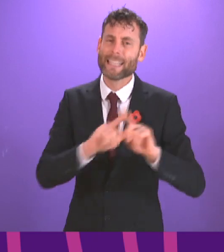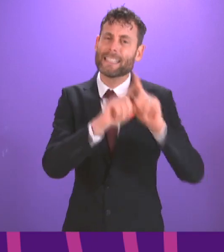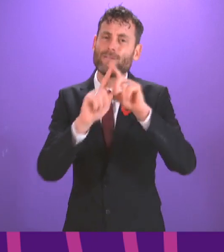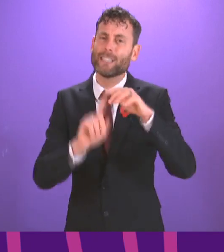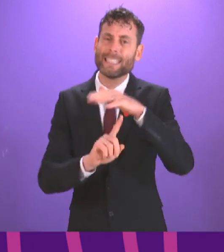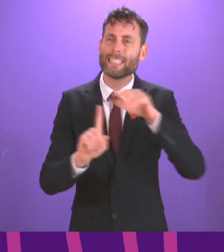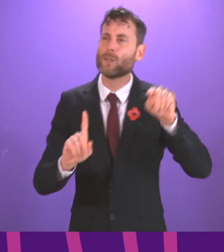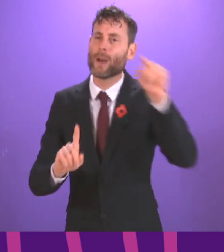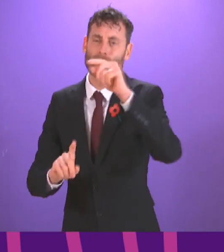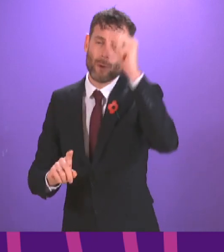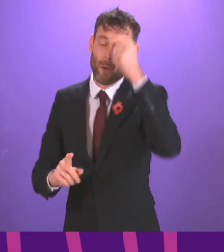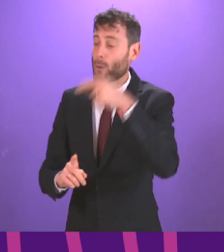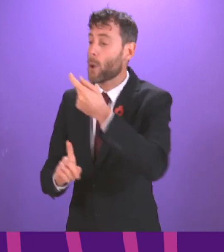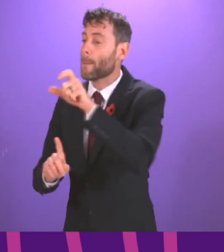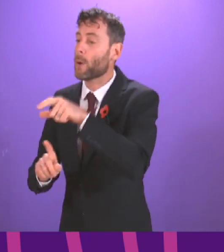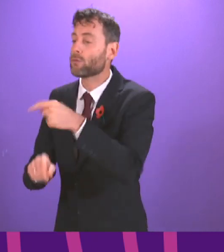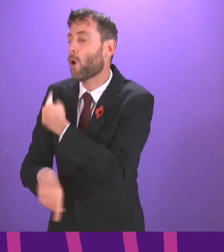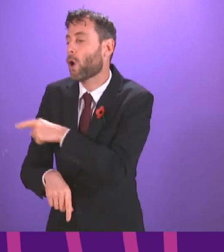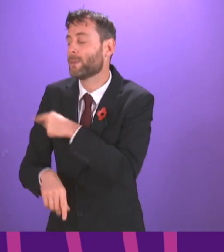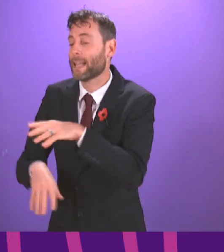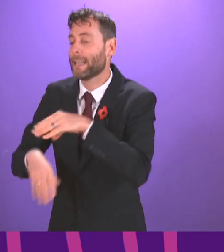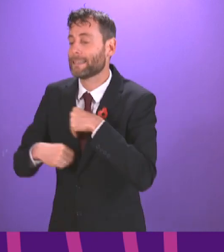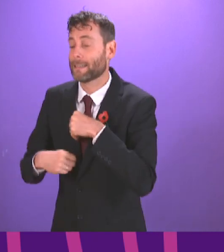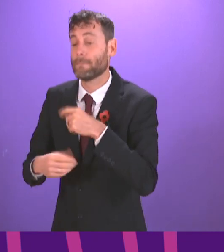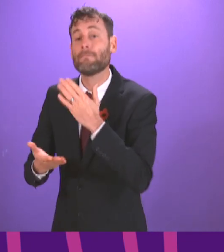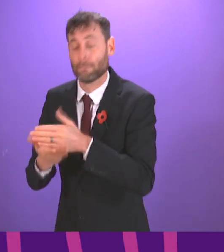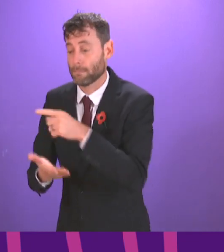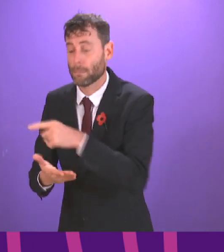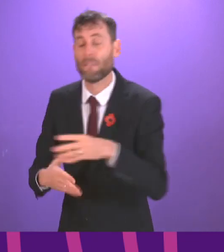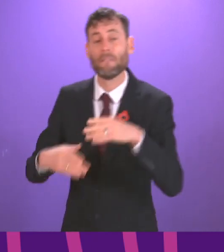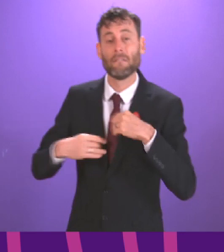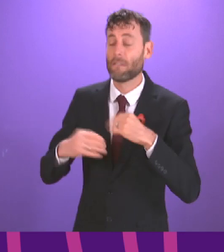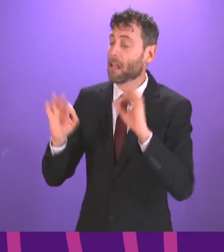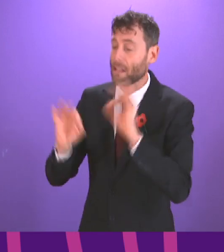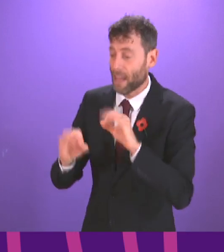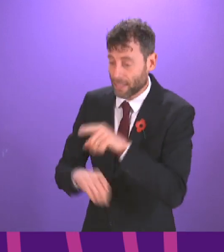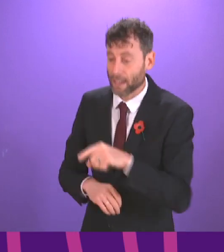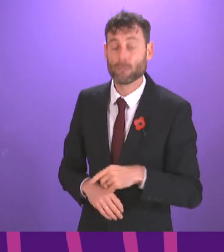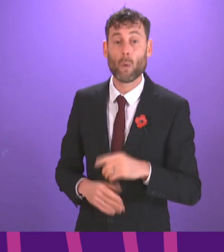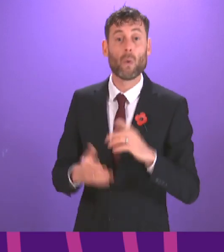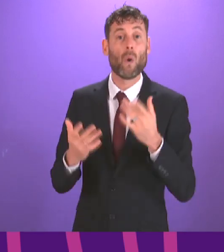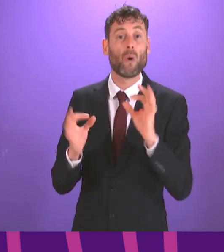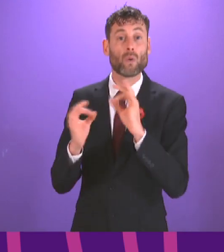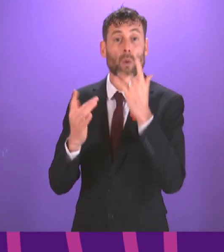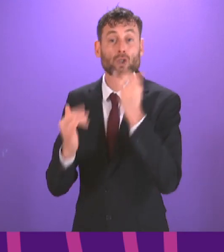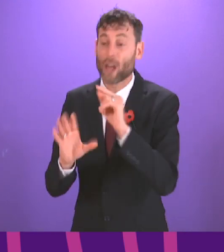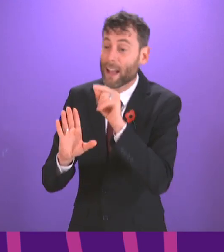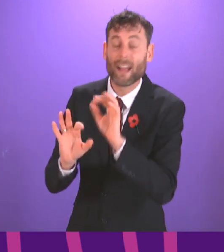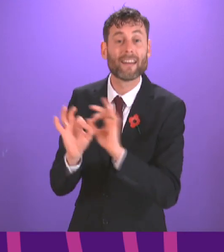someone tested positive or negative or was not tested at all—there was not statistical